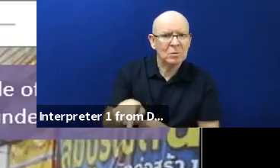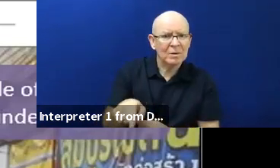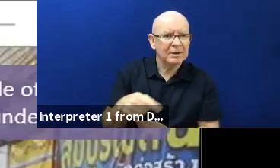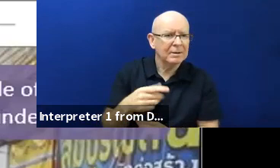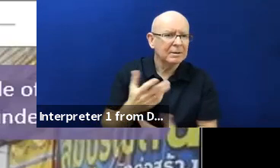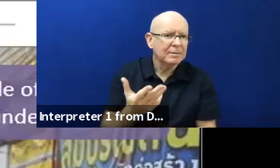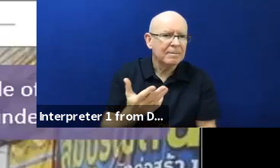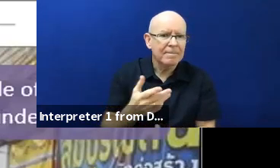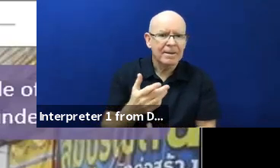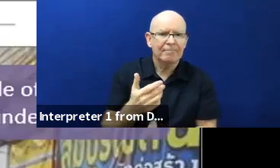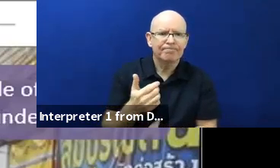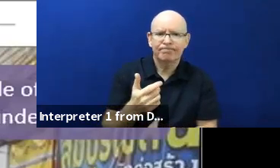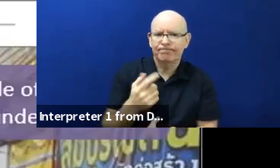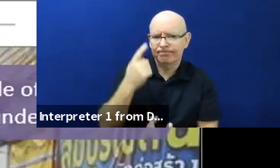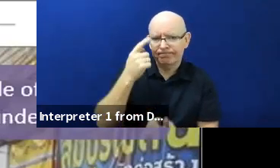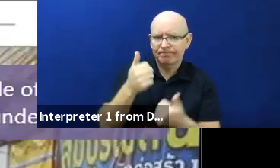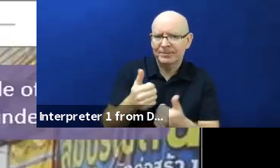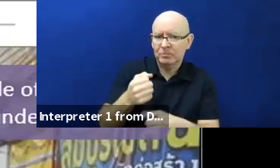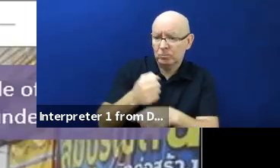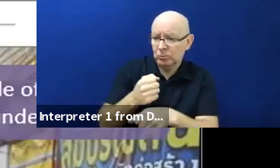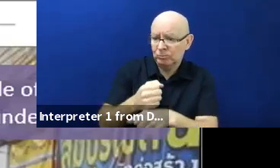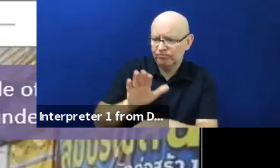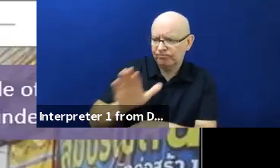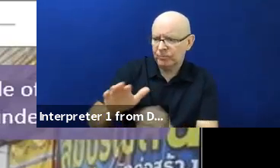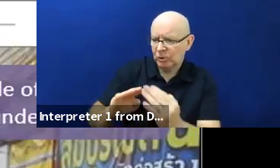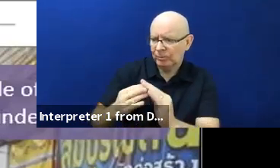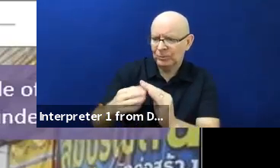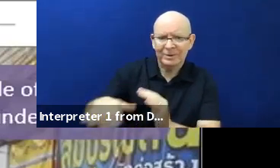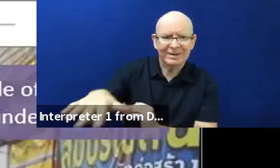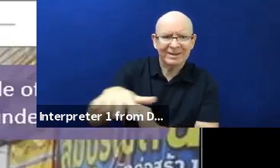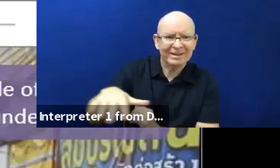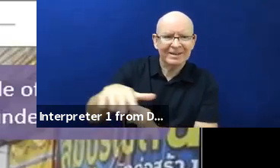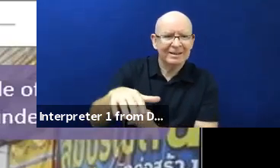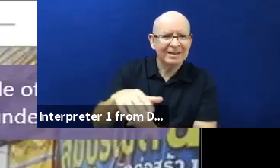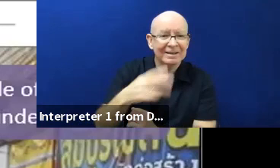with disabilities have changed from families' burden to families' economy. I can tell you